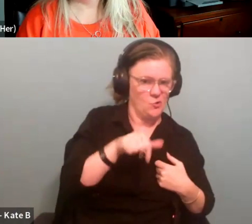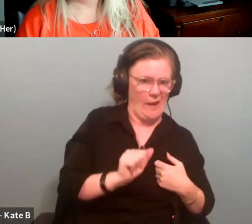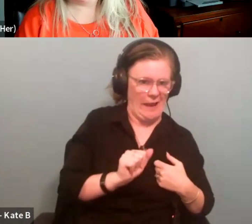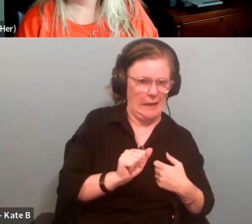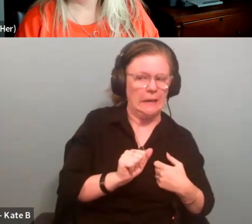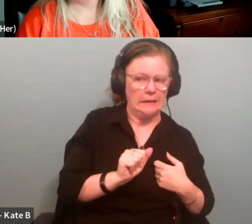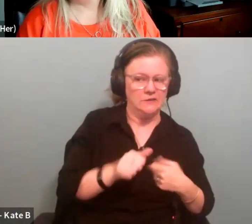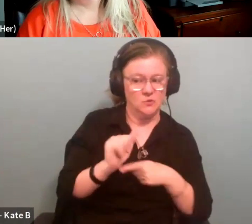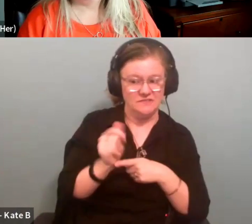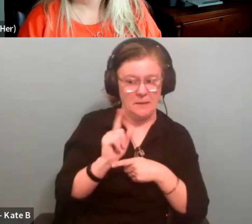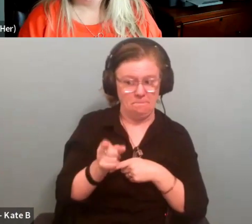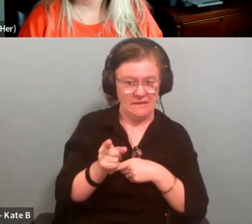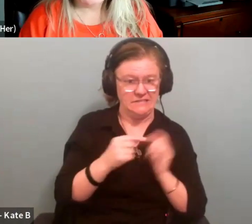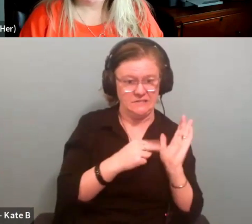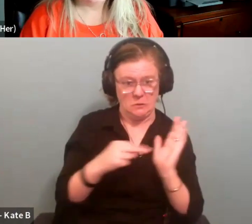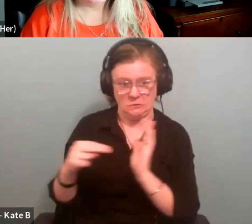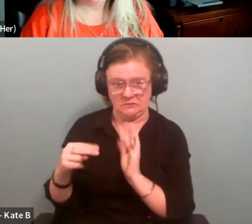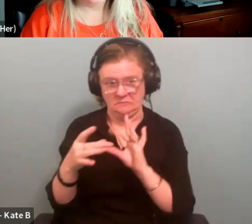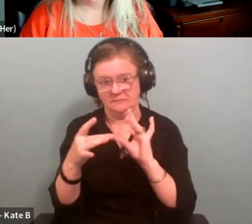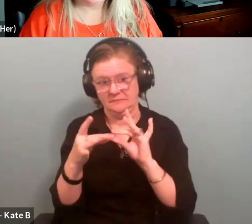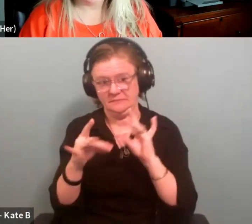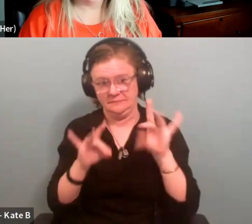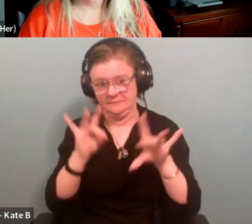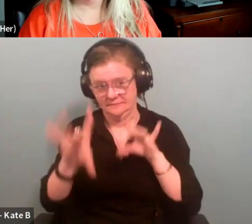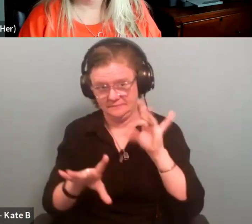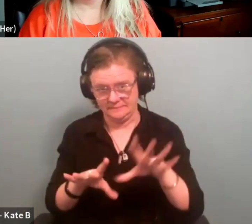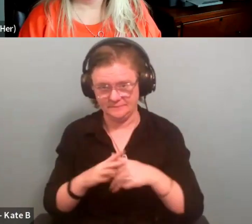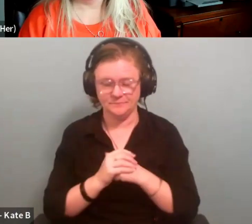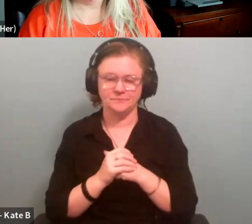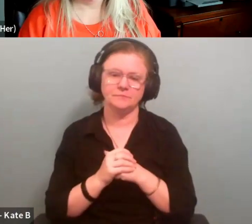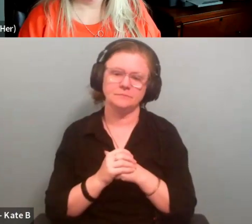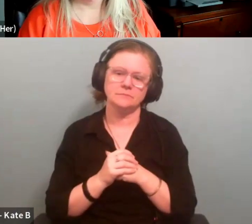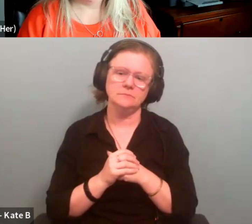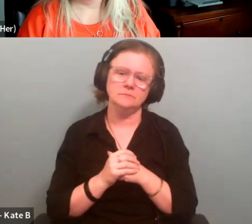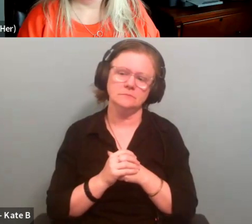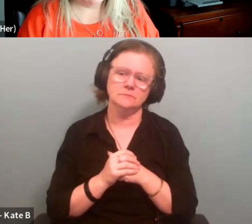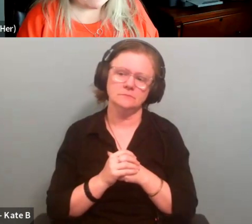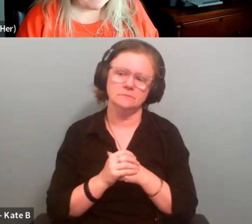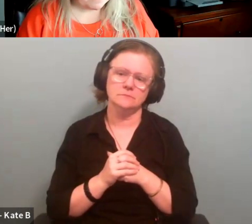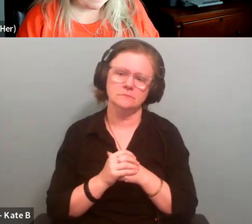have 10 minutes, and I'll try to kind of get to as many of those as possible. We had a great